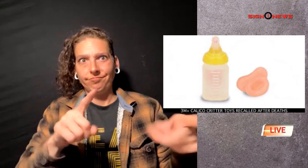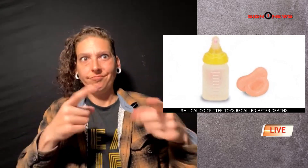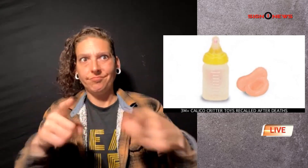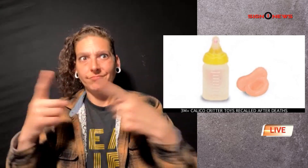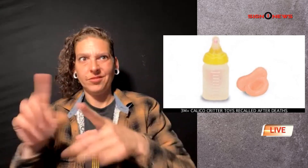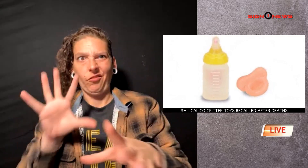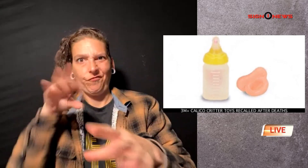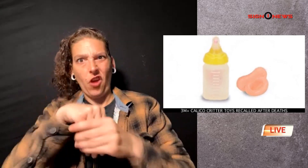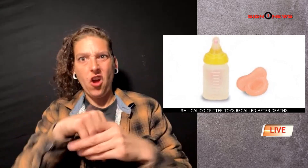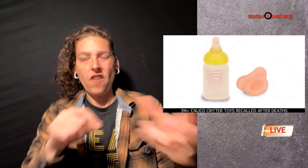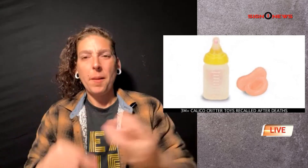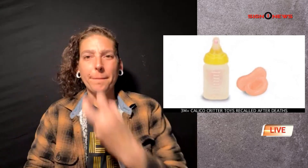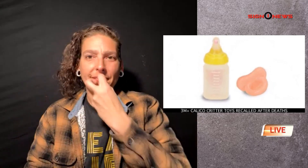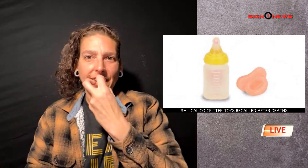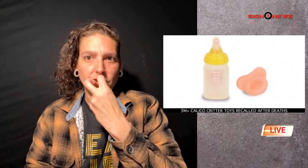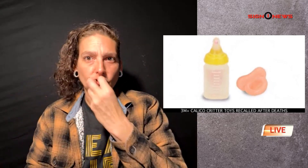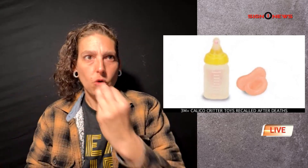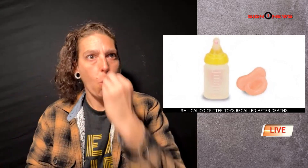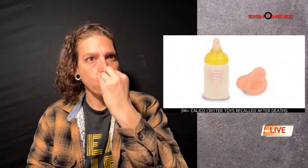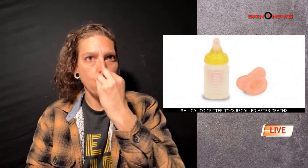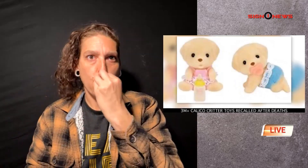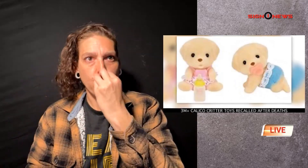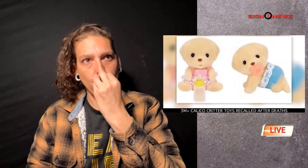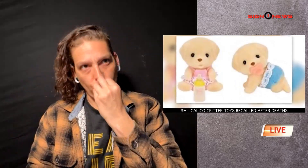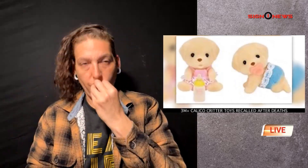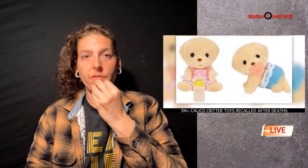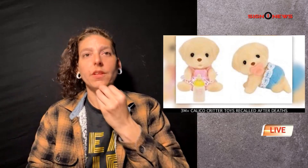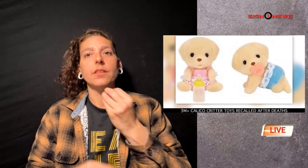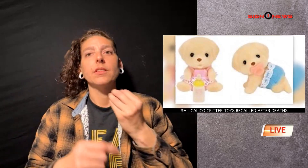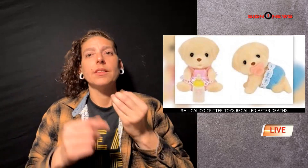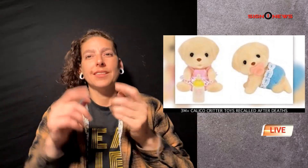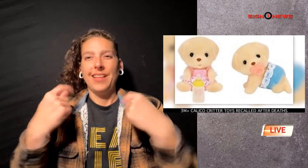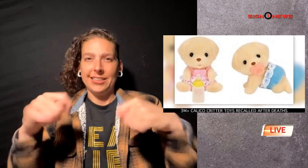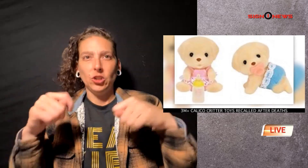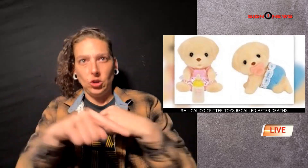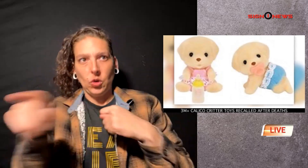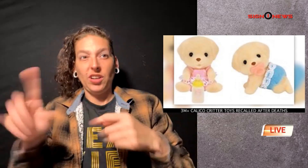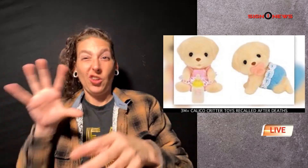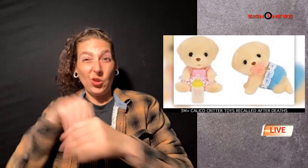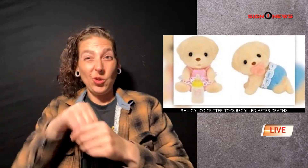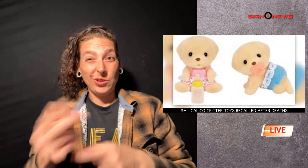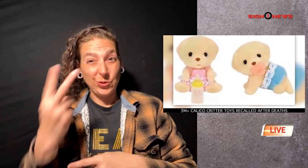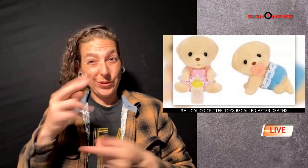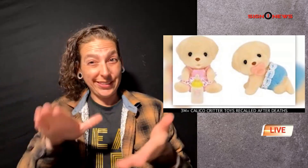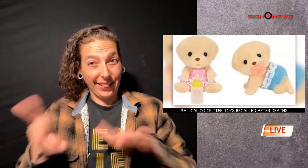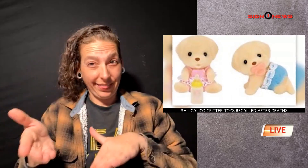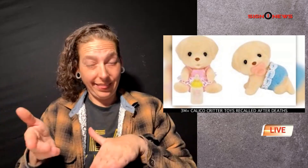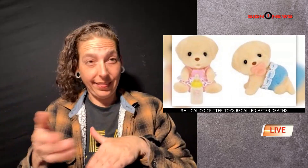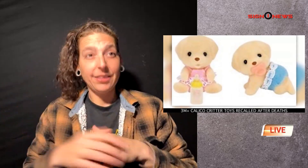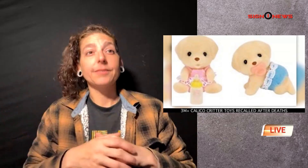the company says it's aware of three incidents involving the pacifier accessories including two deaths